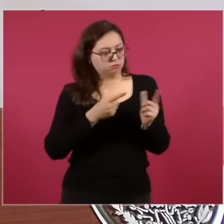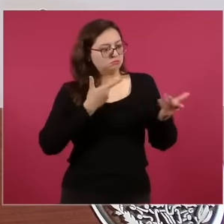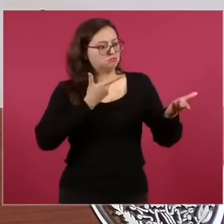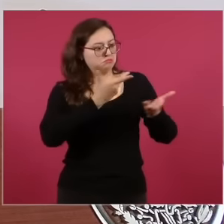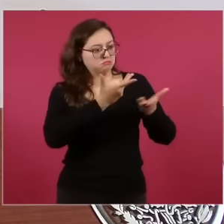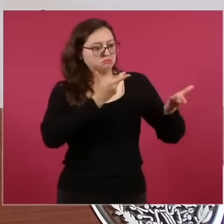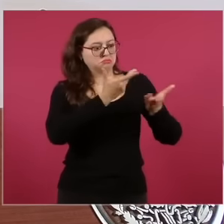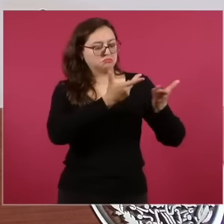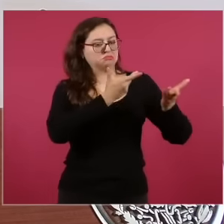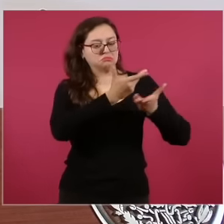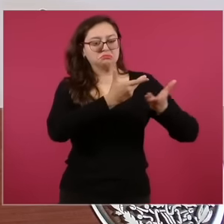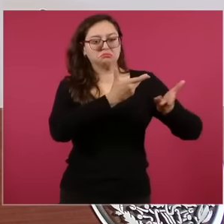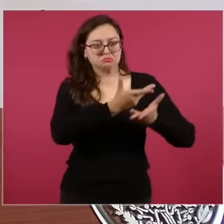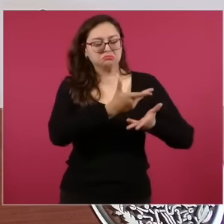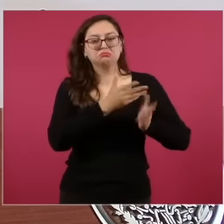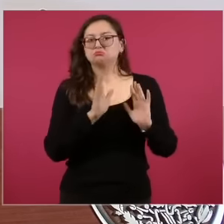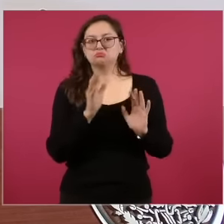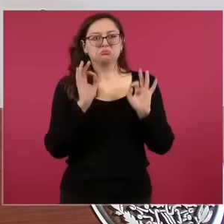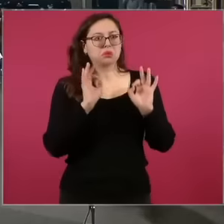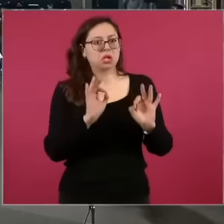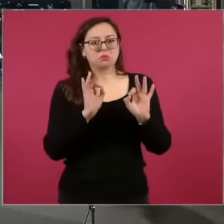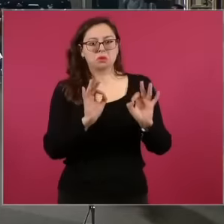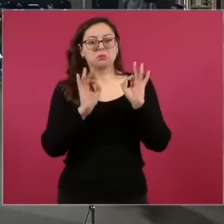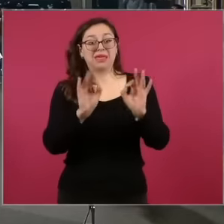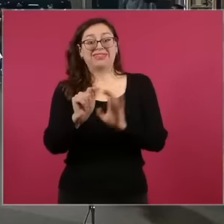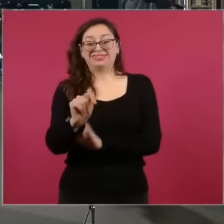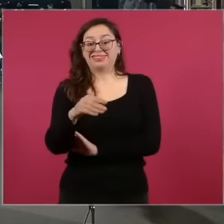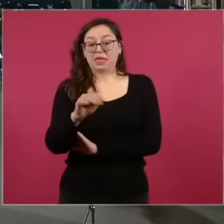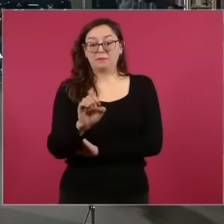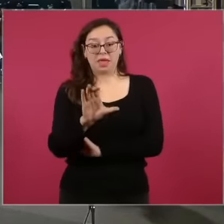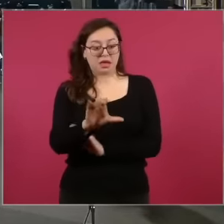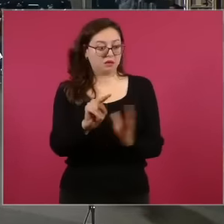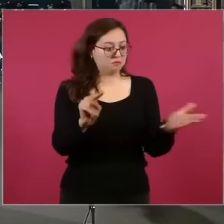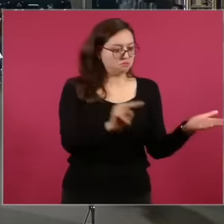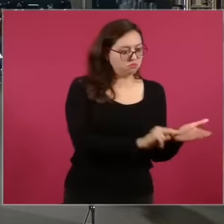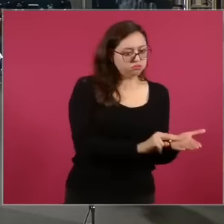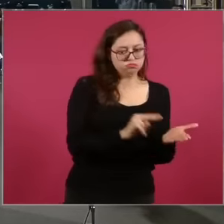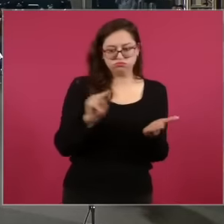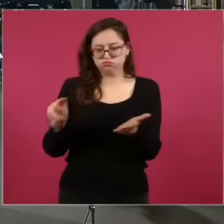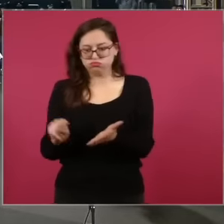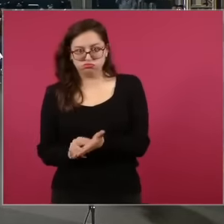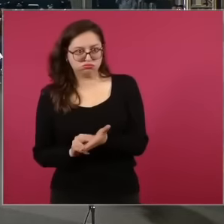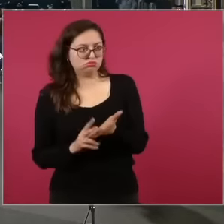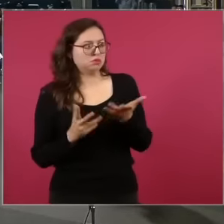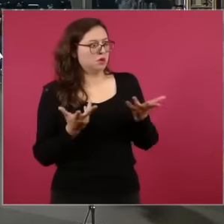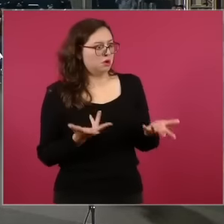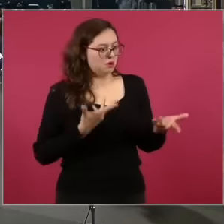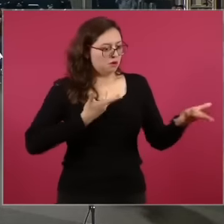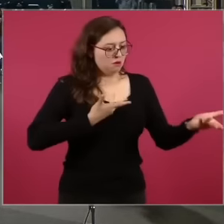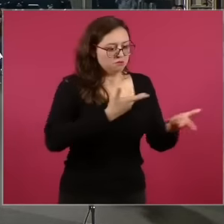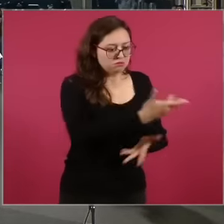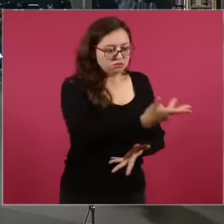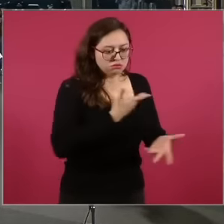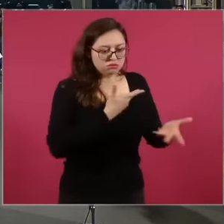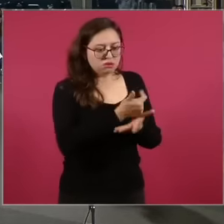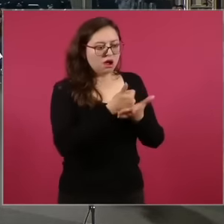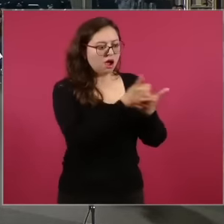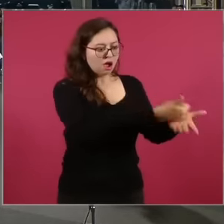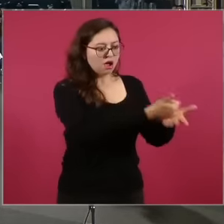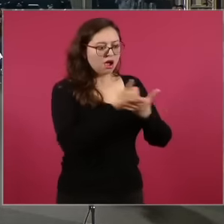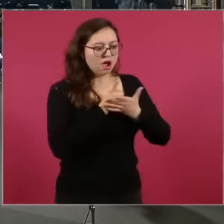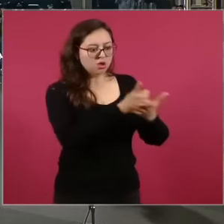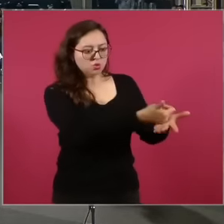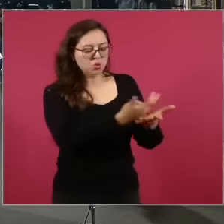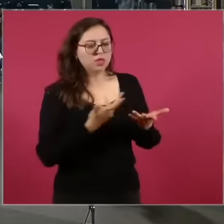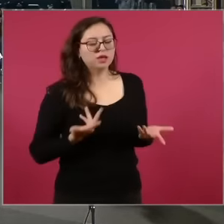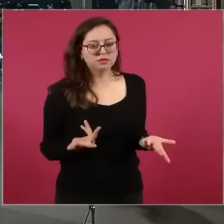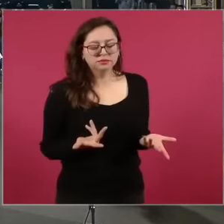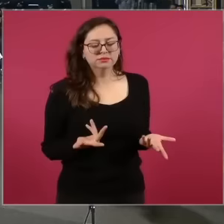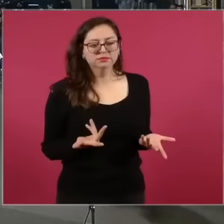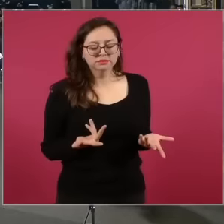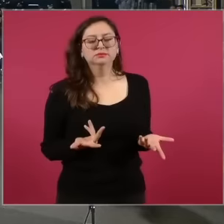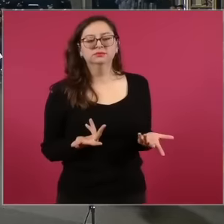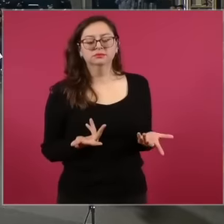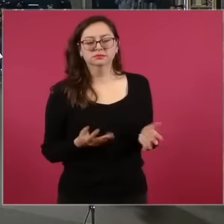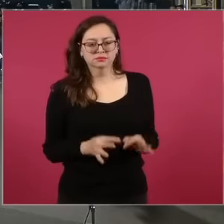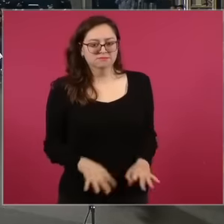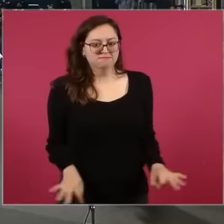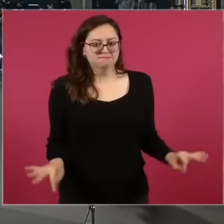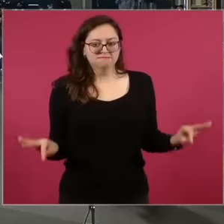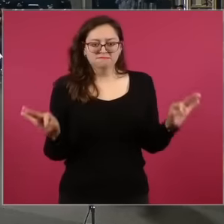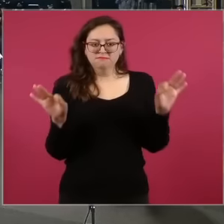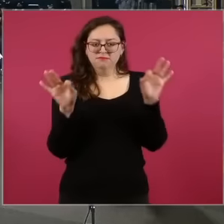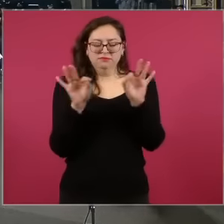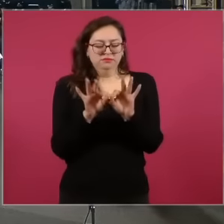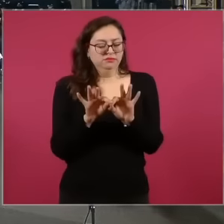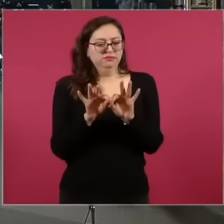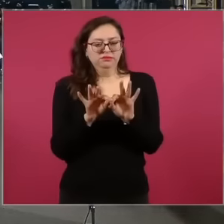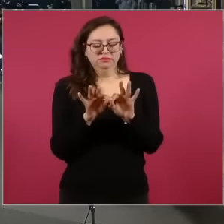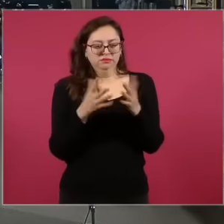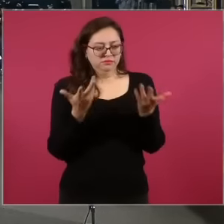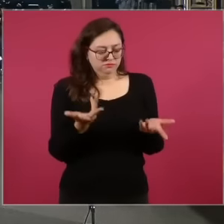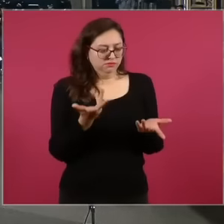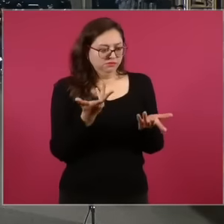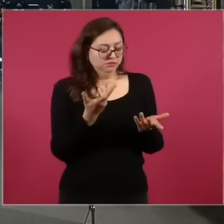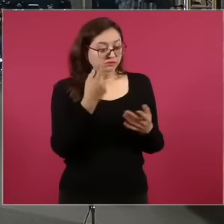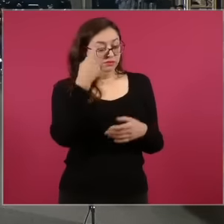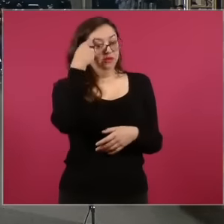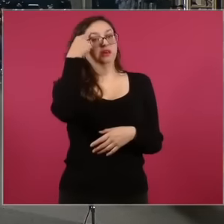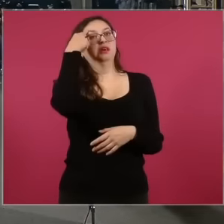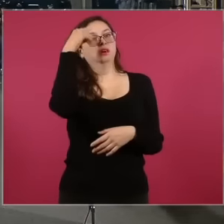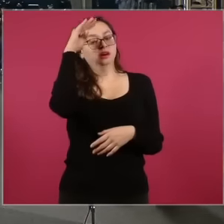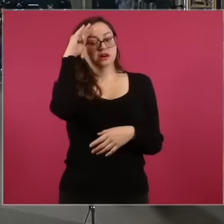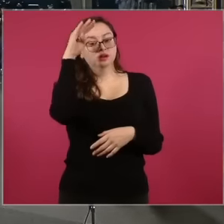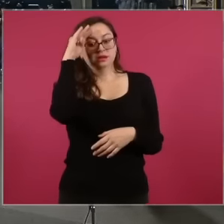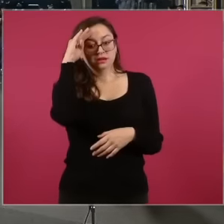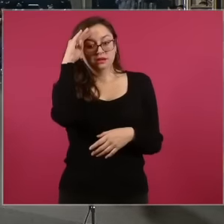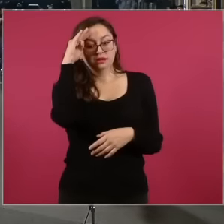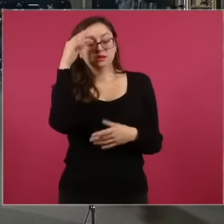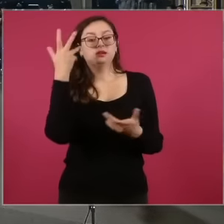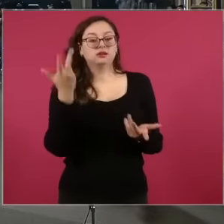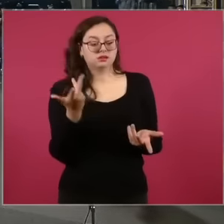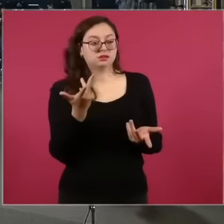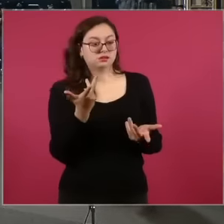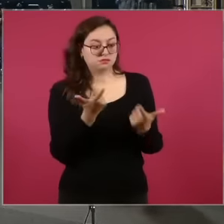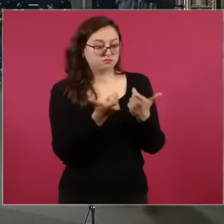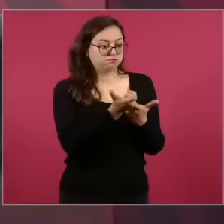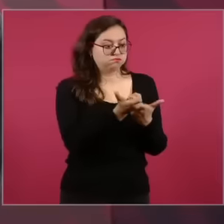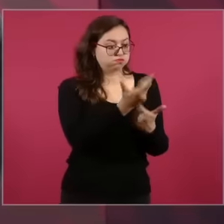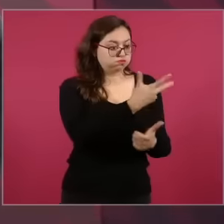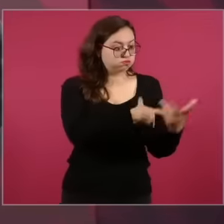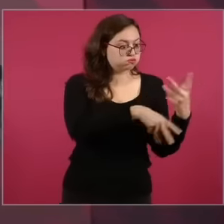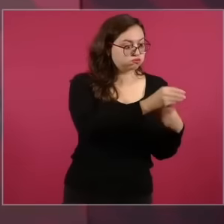helps both peoples and both nations, I believe that it is essential to strengthen the economy, the